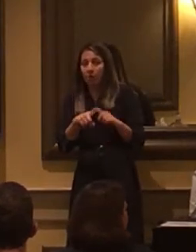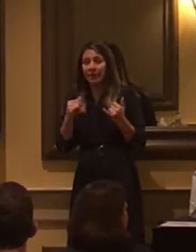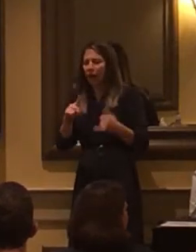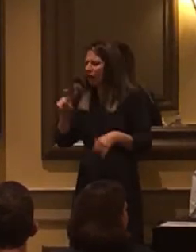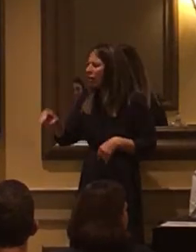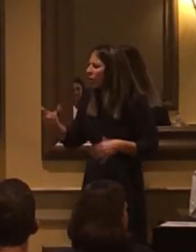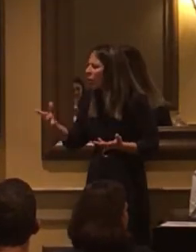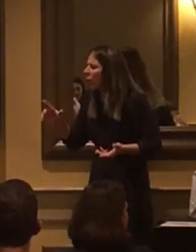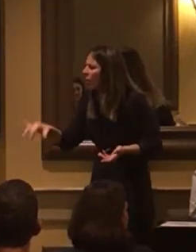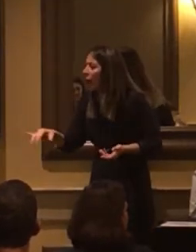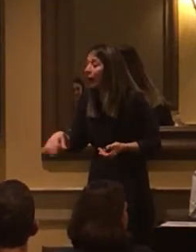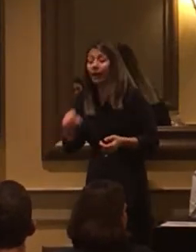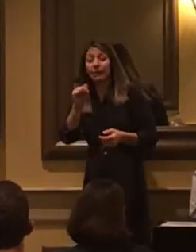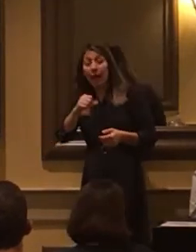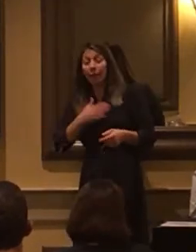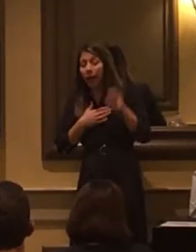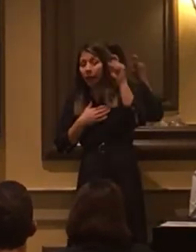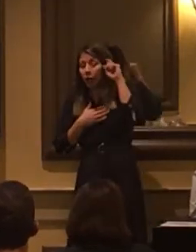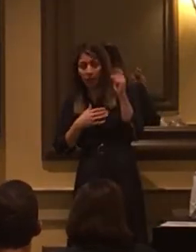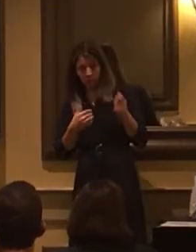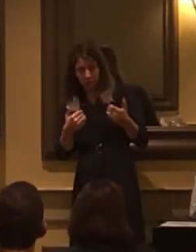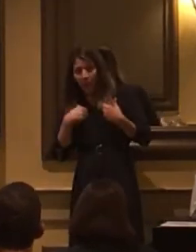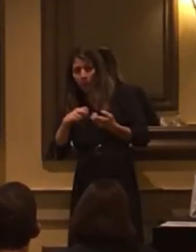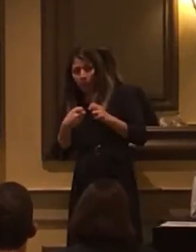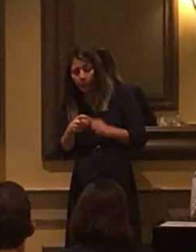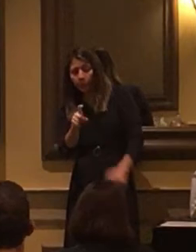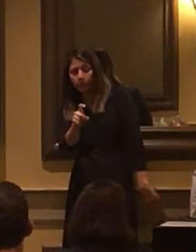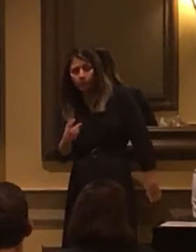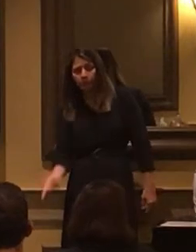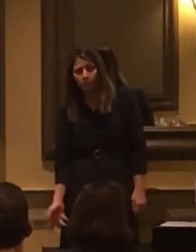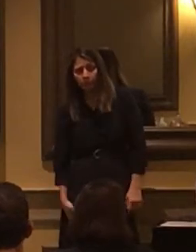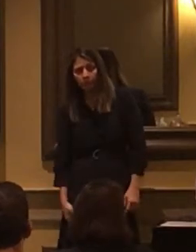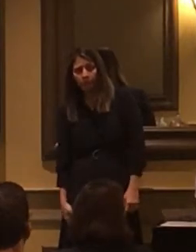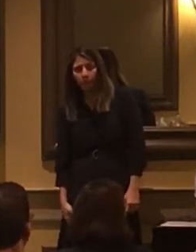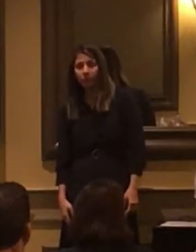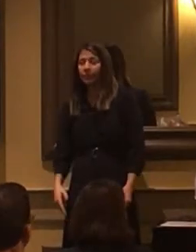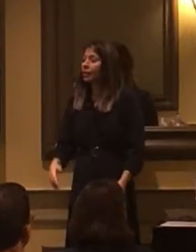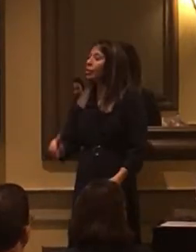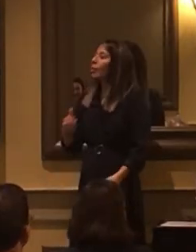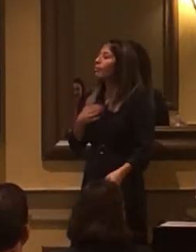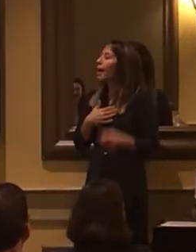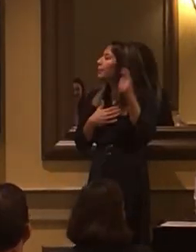Is there like, you know, a problem? So my hearing aid, the mold is red.